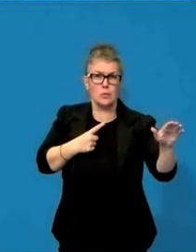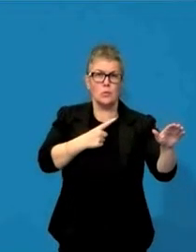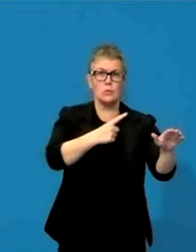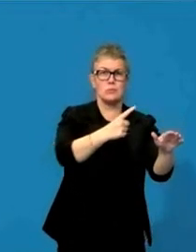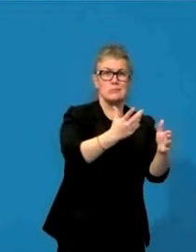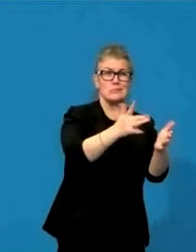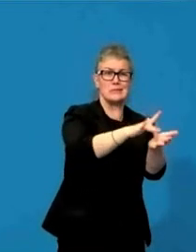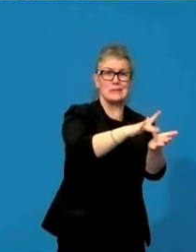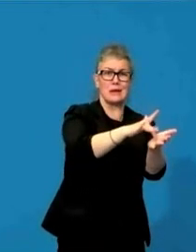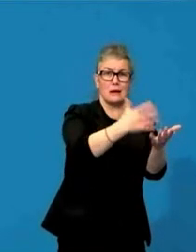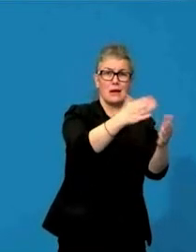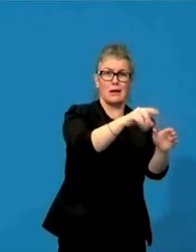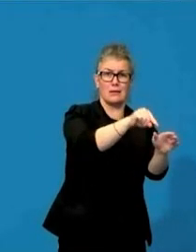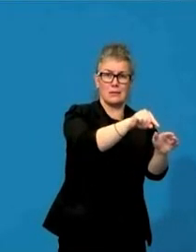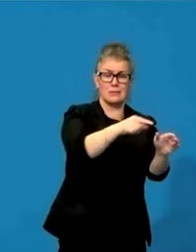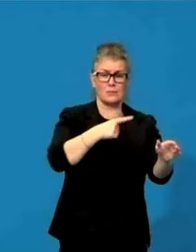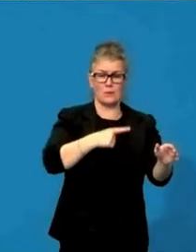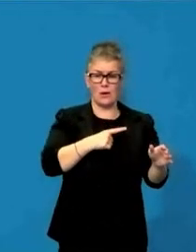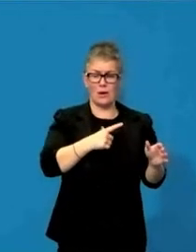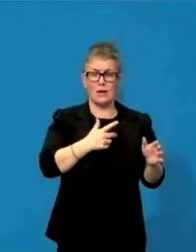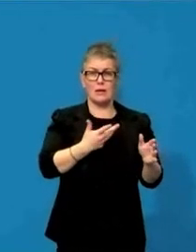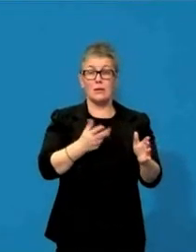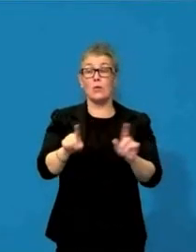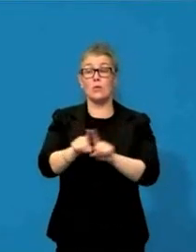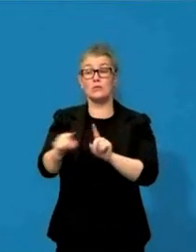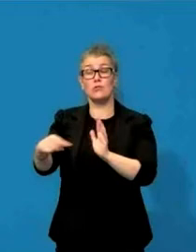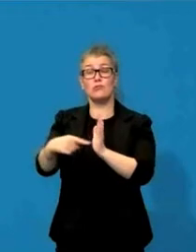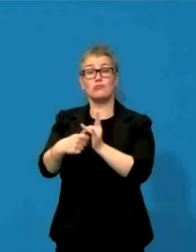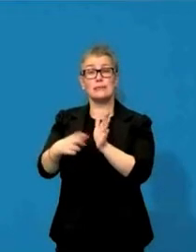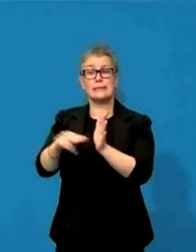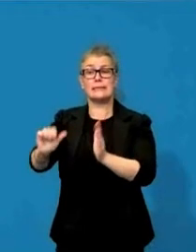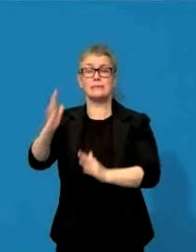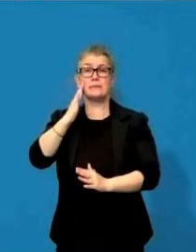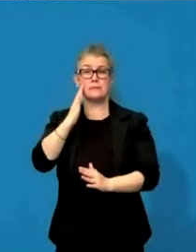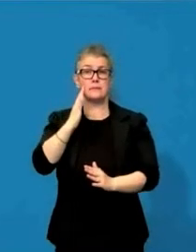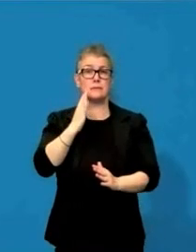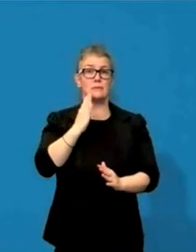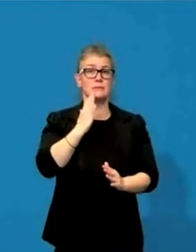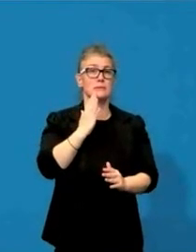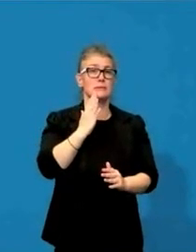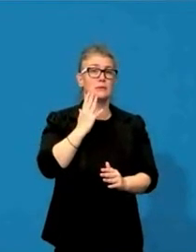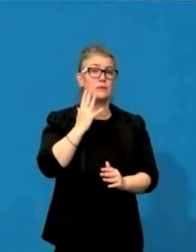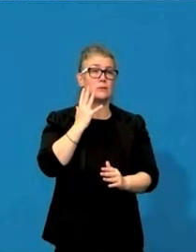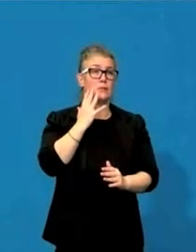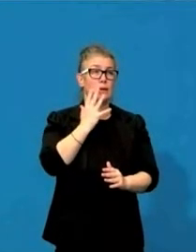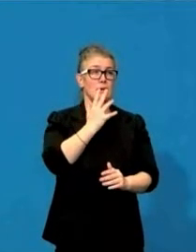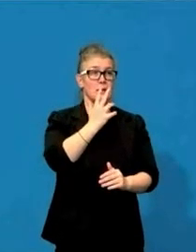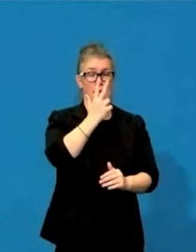And also Tristan's mum at the age of 8 years old got - was diagnosed with Leprosaria and